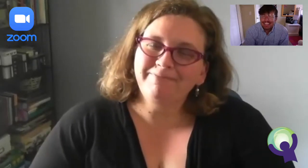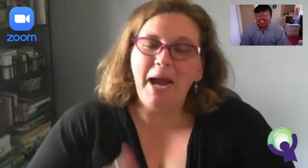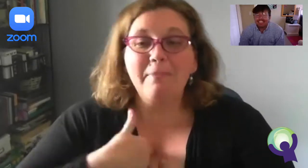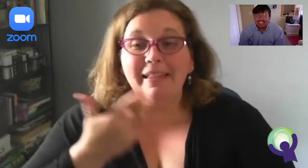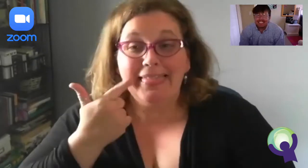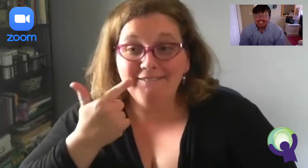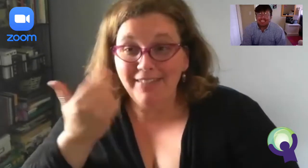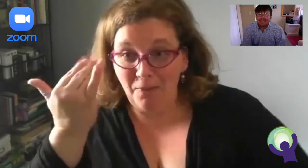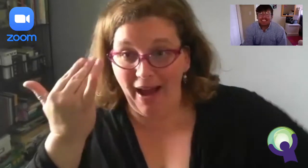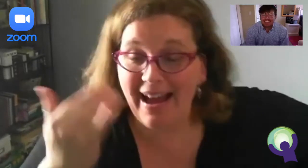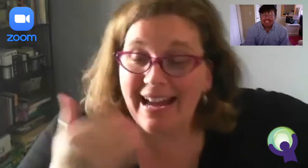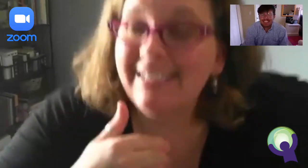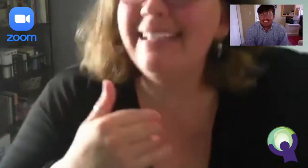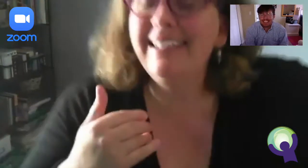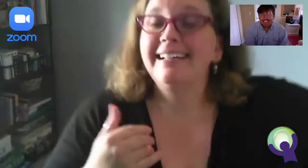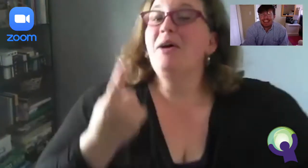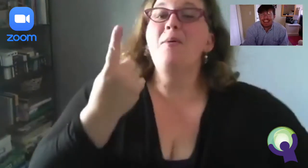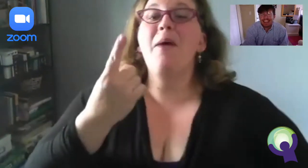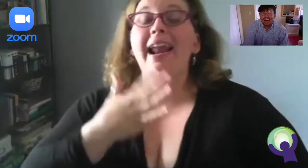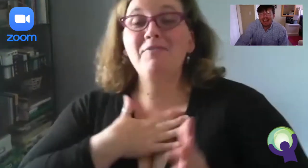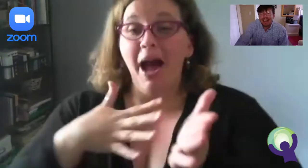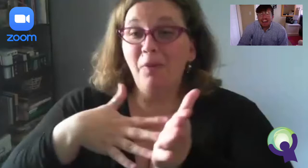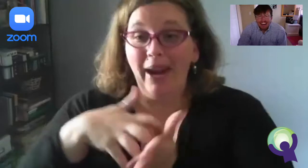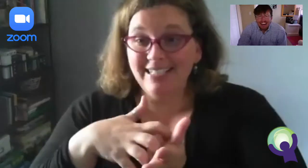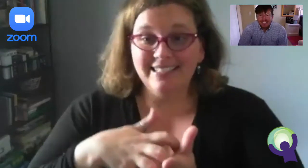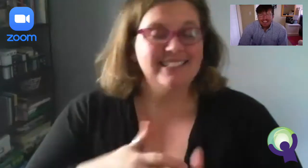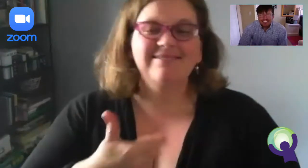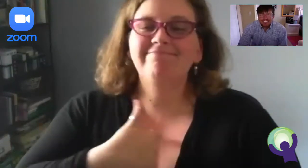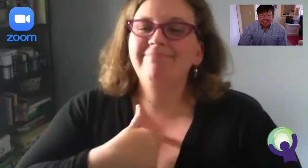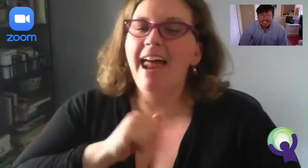What are my weaknesses? I laugh when you ask me that because